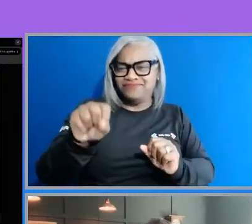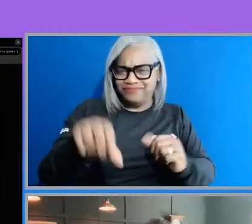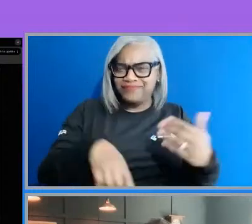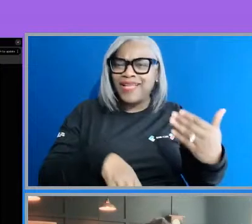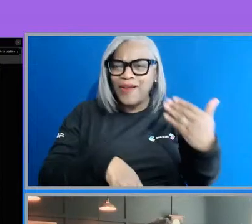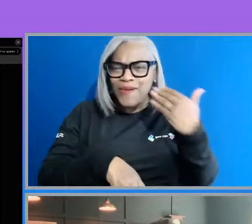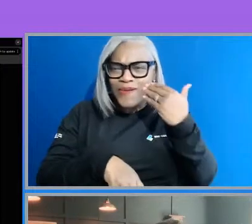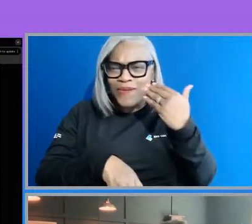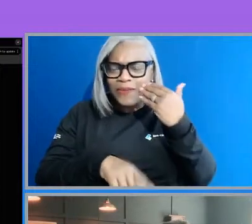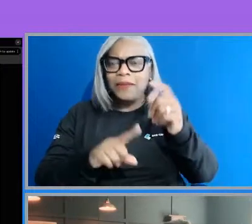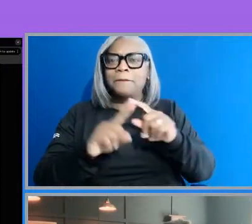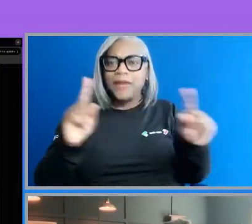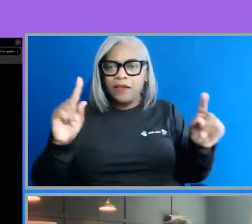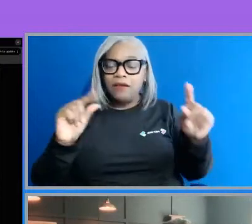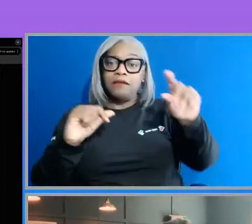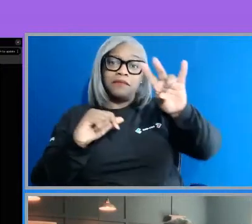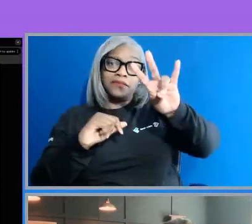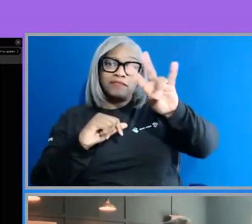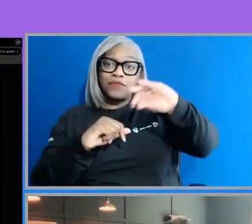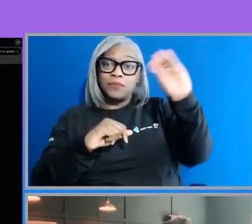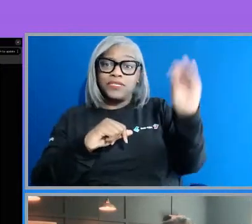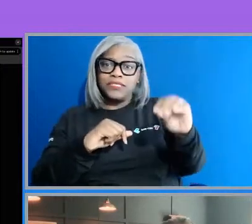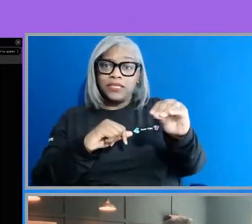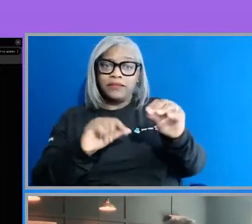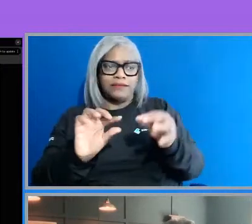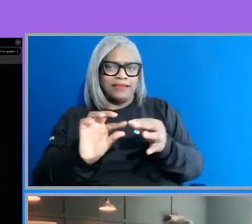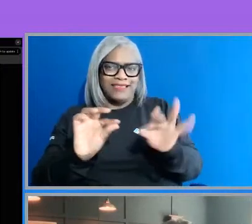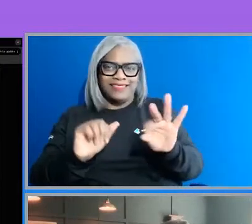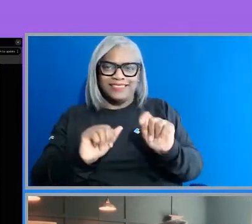because of that large number and that accessibility score text,